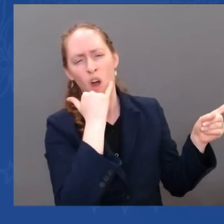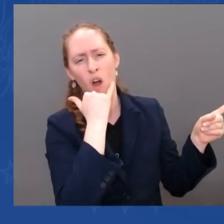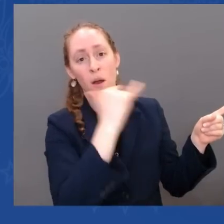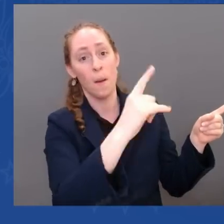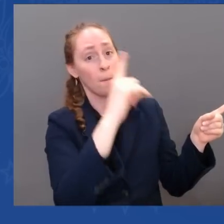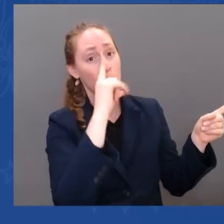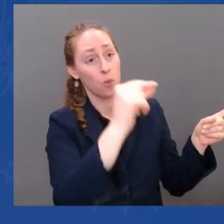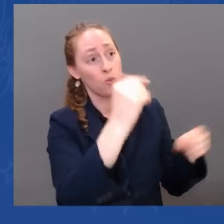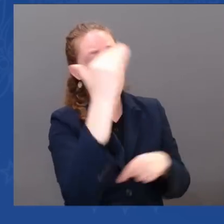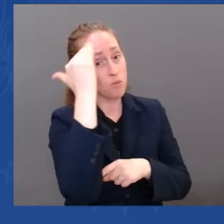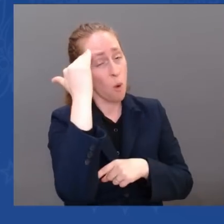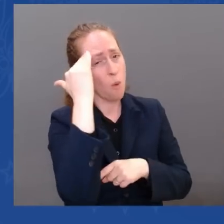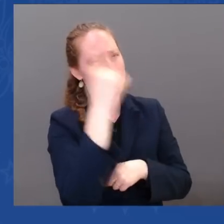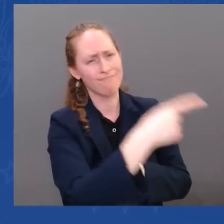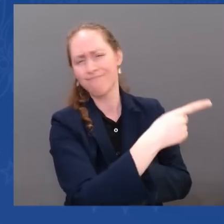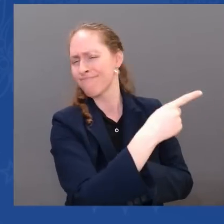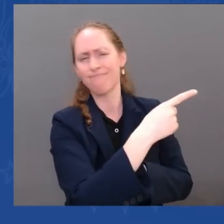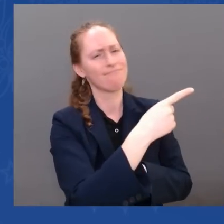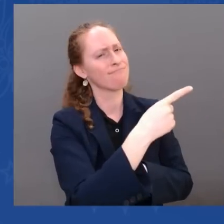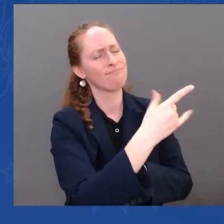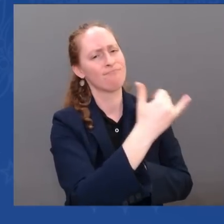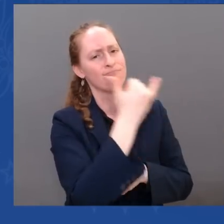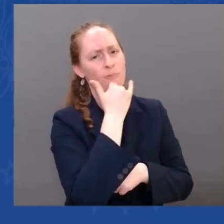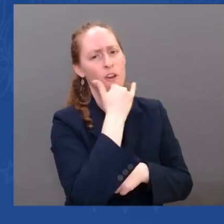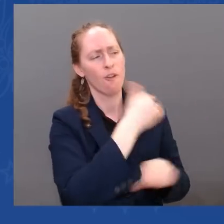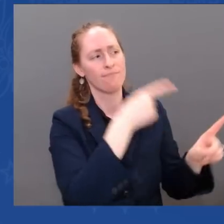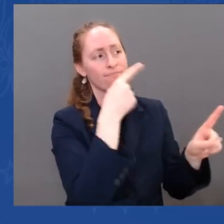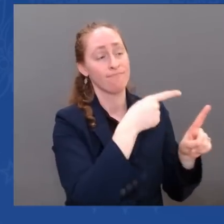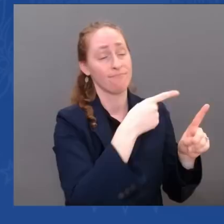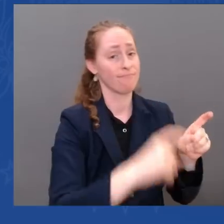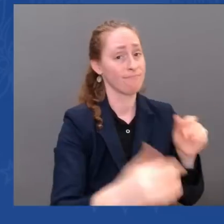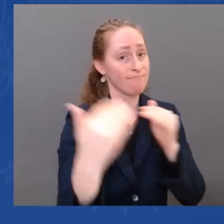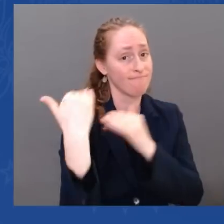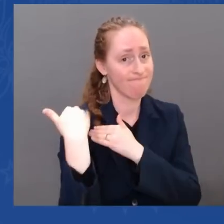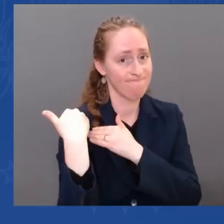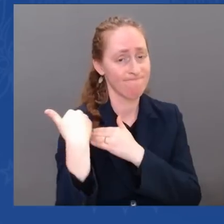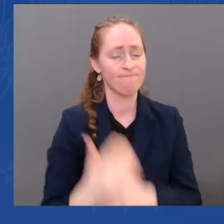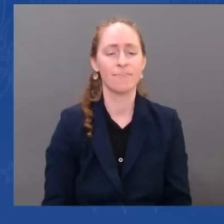the moral courage and clarity you have shown from the very beginning of this crisis: